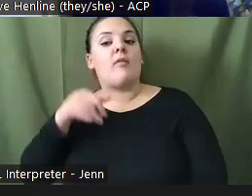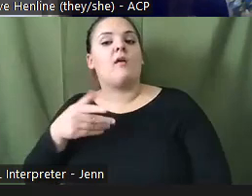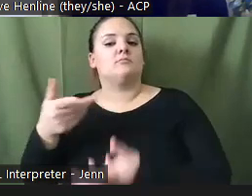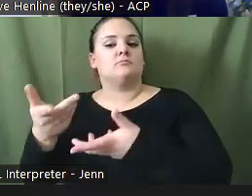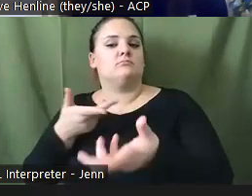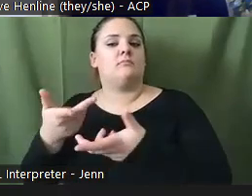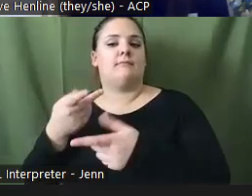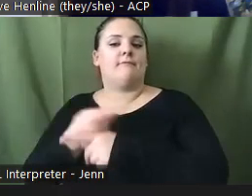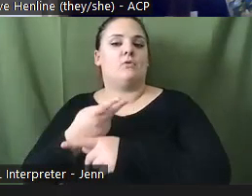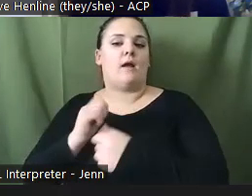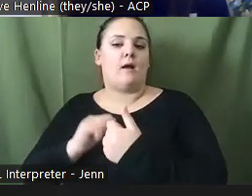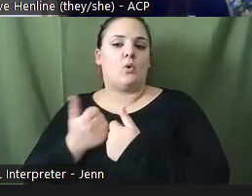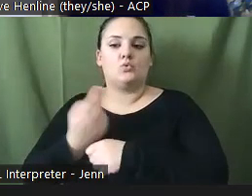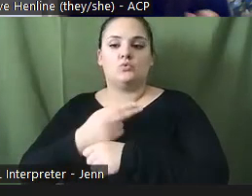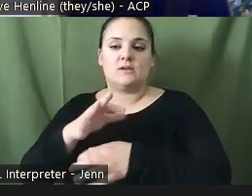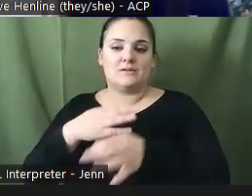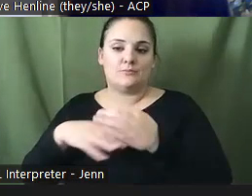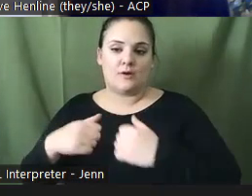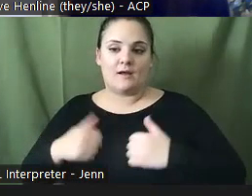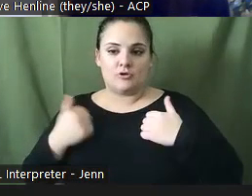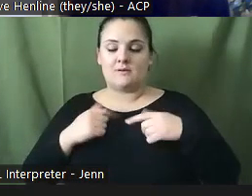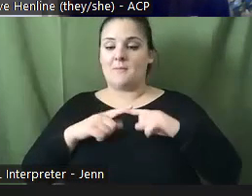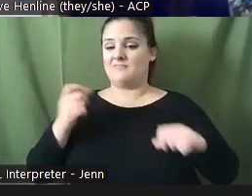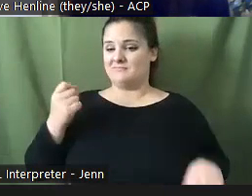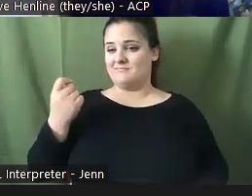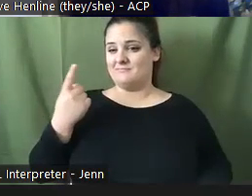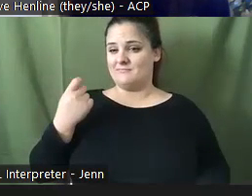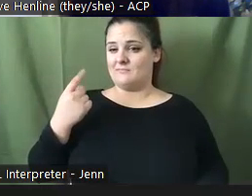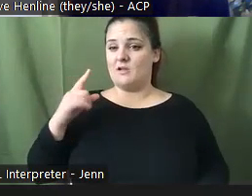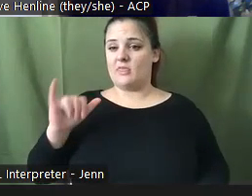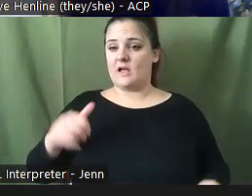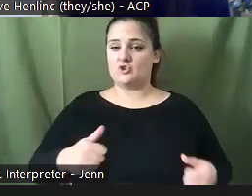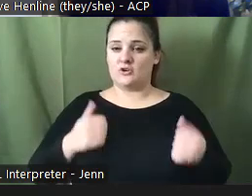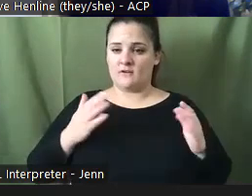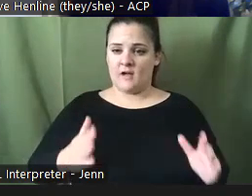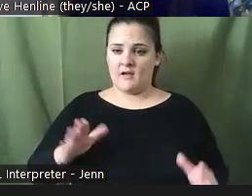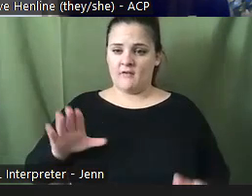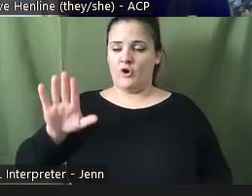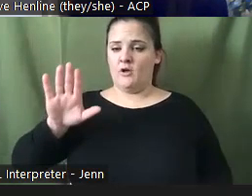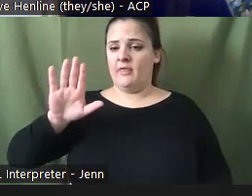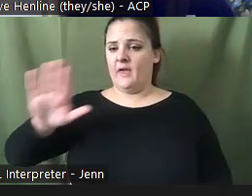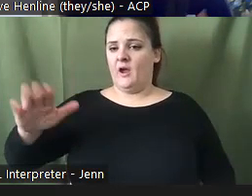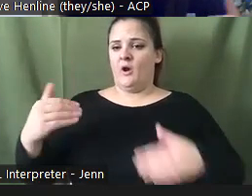can be used. But it is the responsibility of the survivor and the program participant to